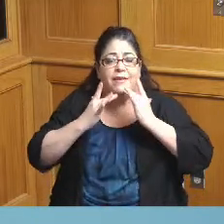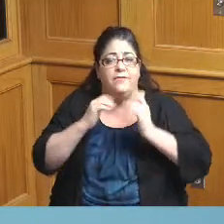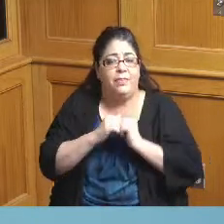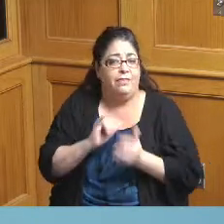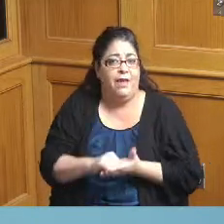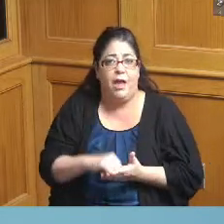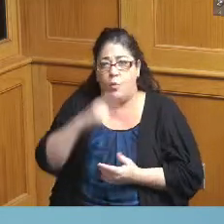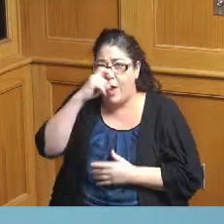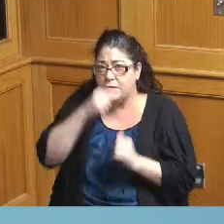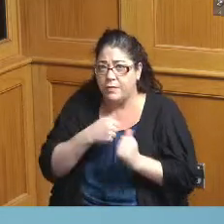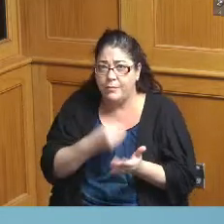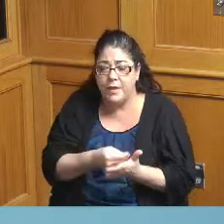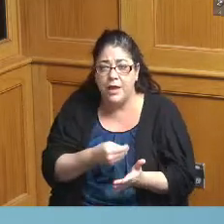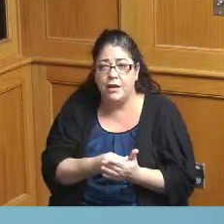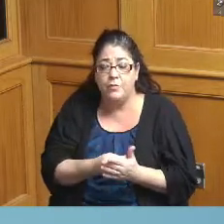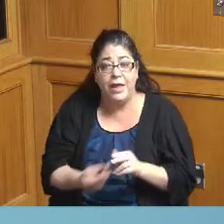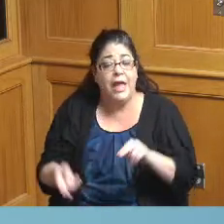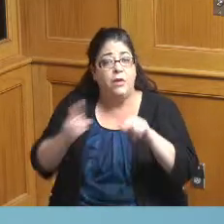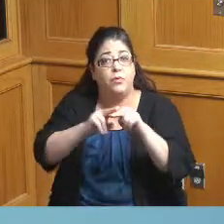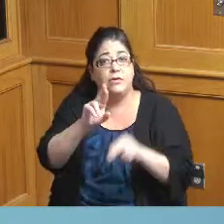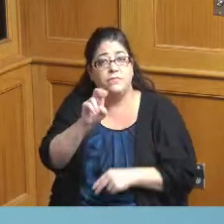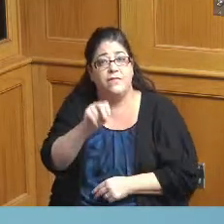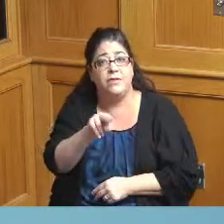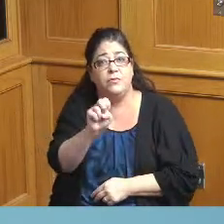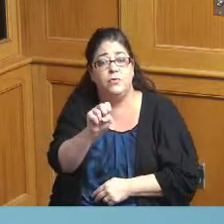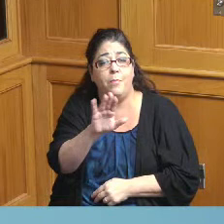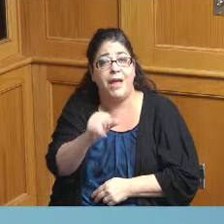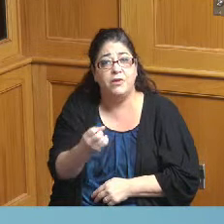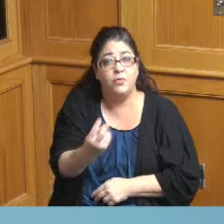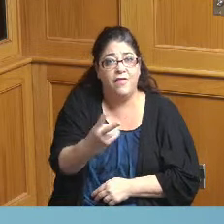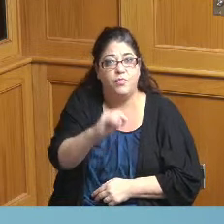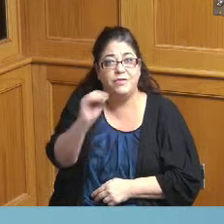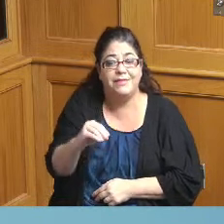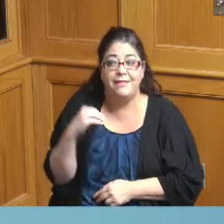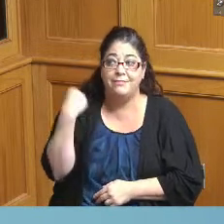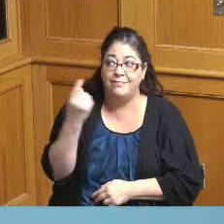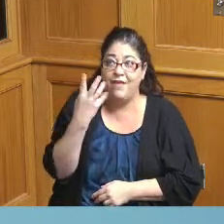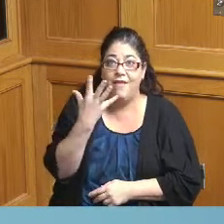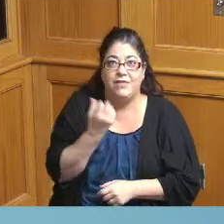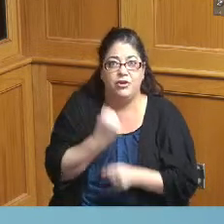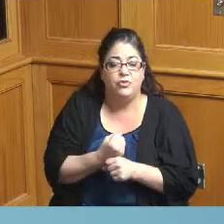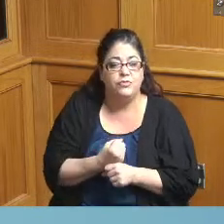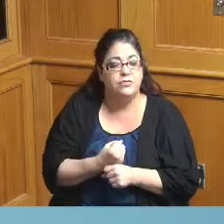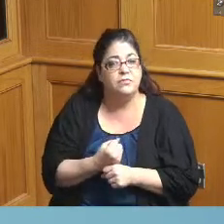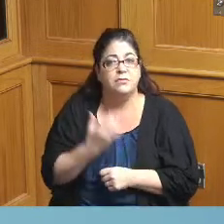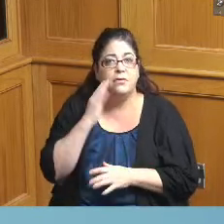we've increased our Revenue by 12 percent over the last five years some of that was done by policy